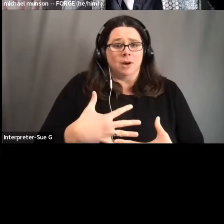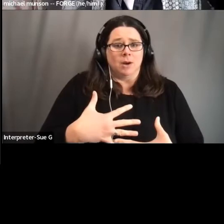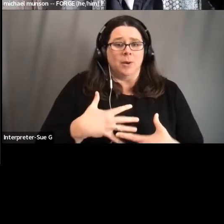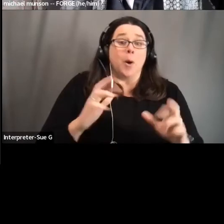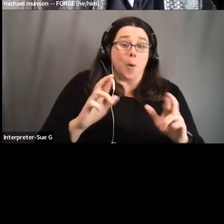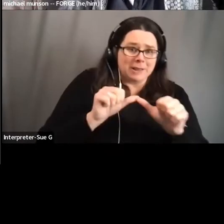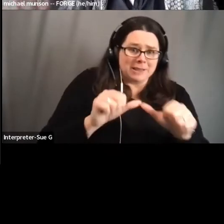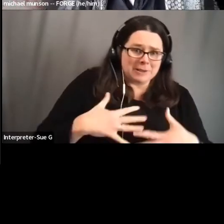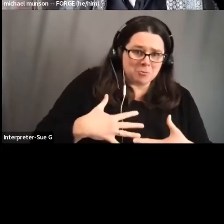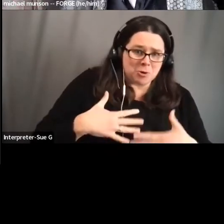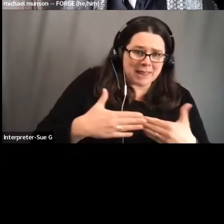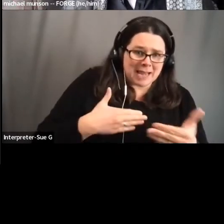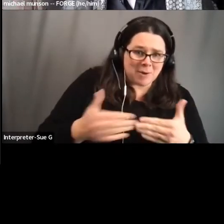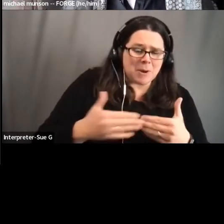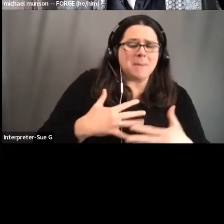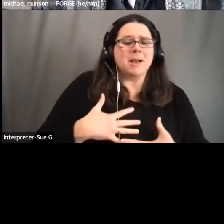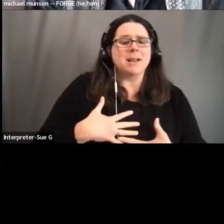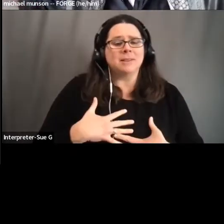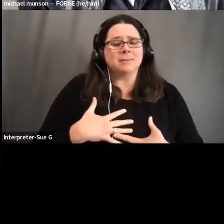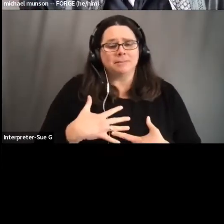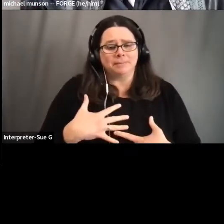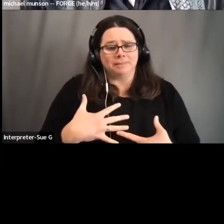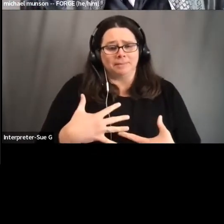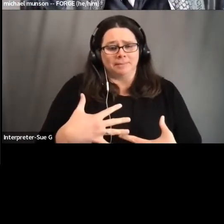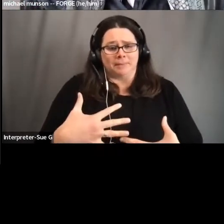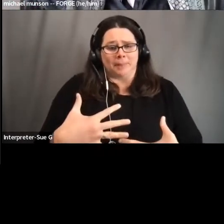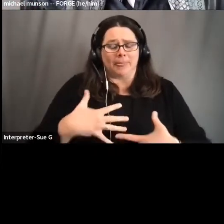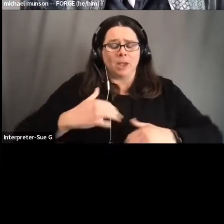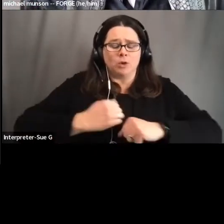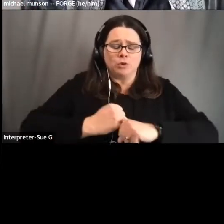but take a breath or stretch